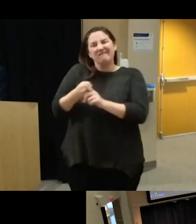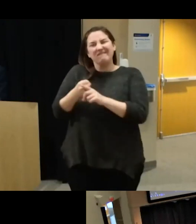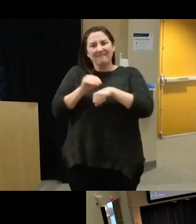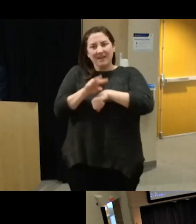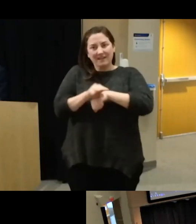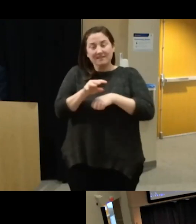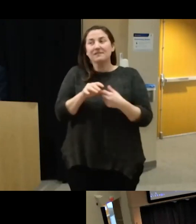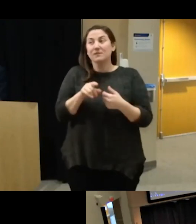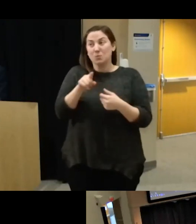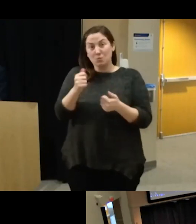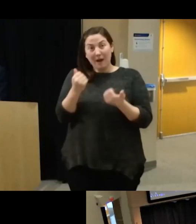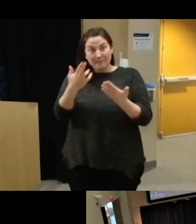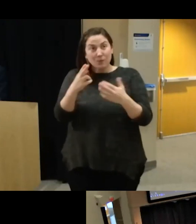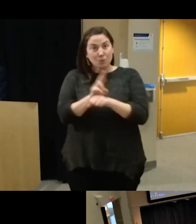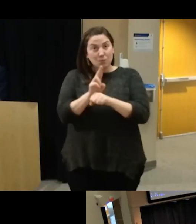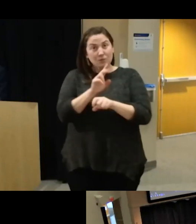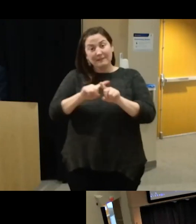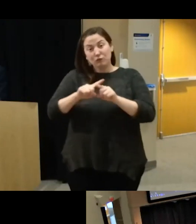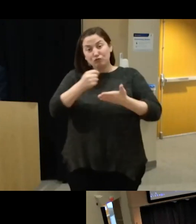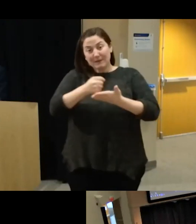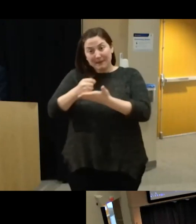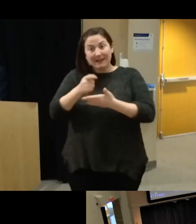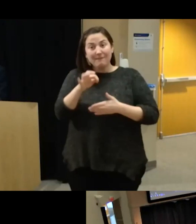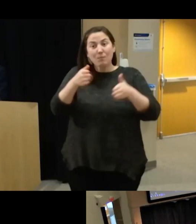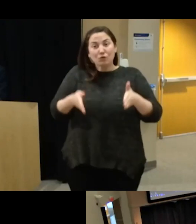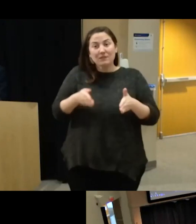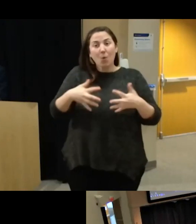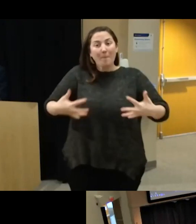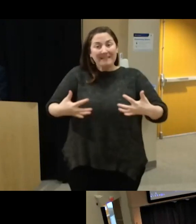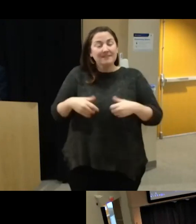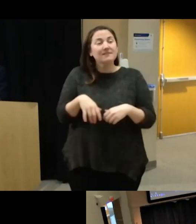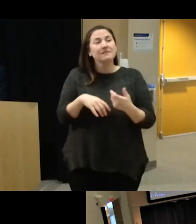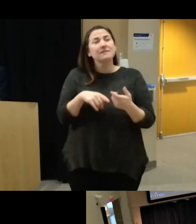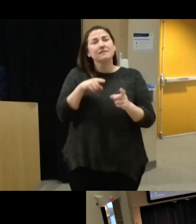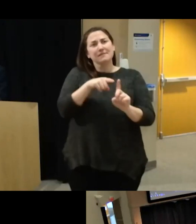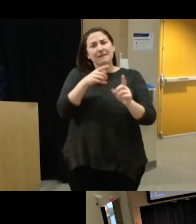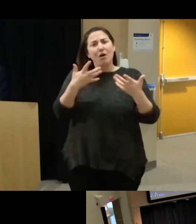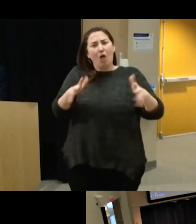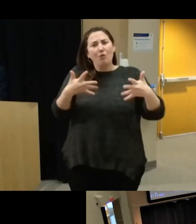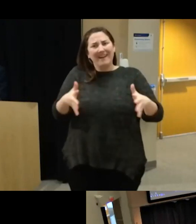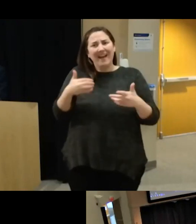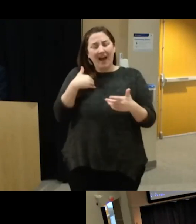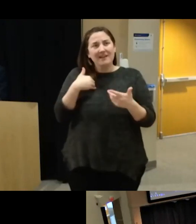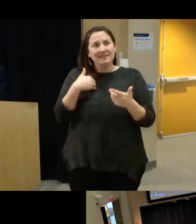Do you recommend starting treatment for someone who was obese for example, or already has hyperlipidemia and